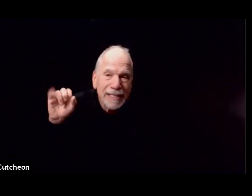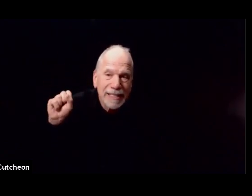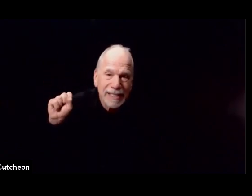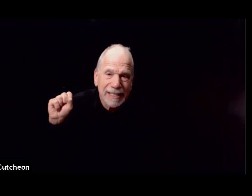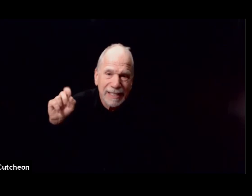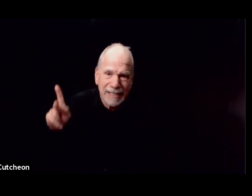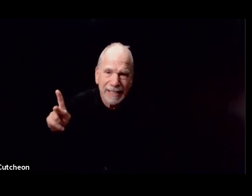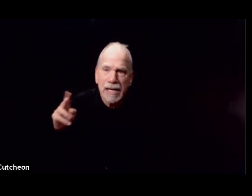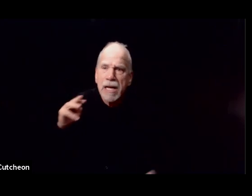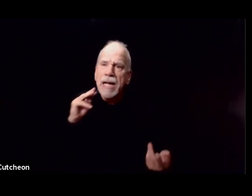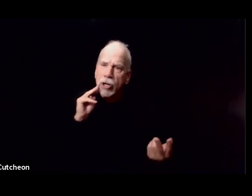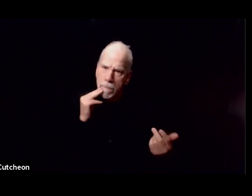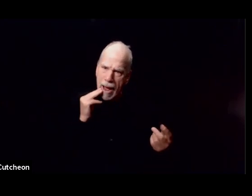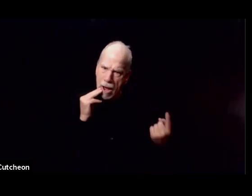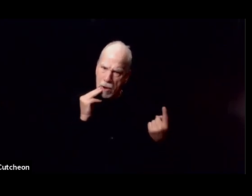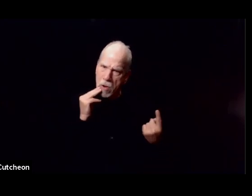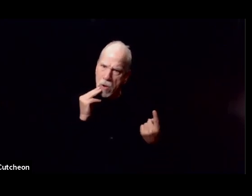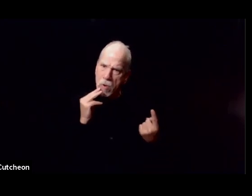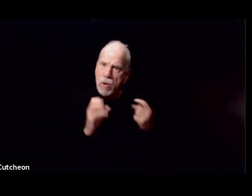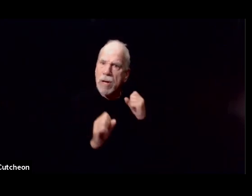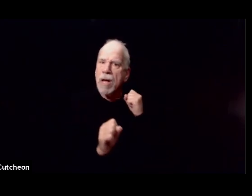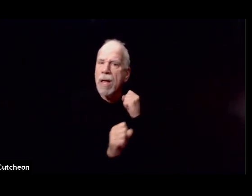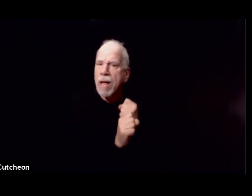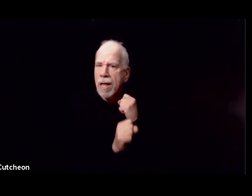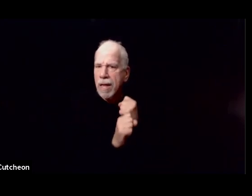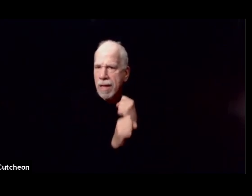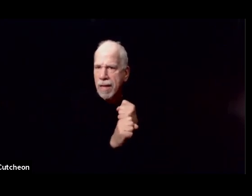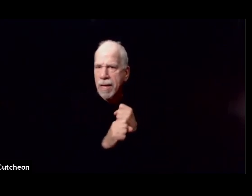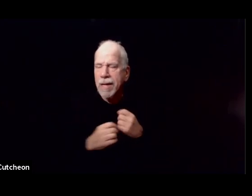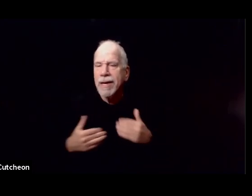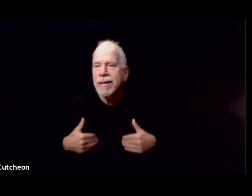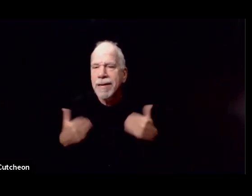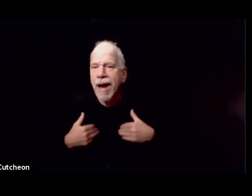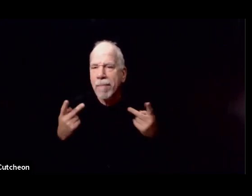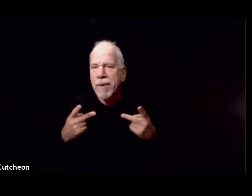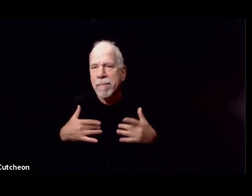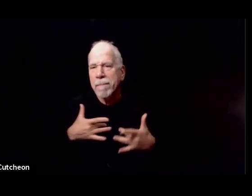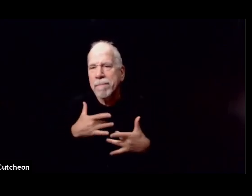communities of color, and people who are stressed and struggling. This can lead to addiction